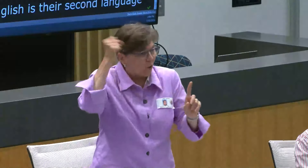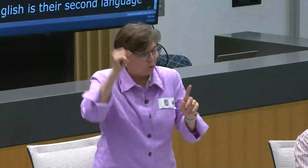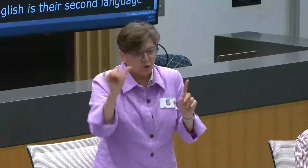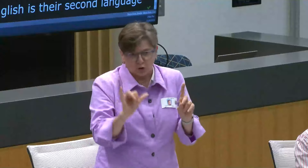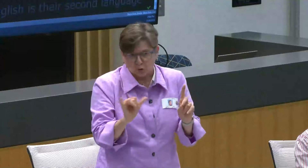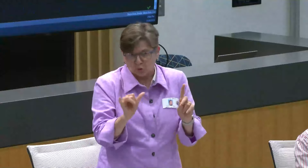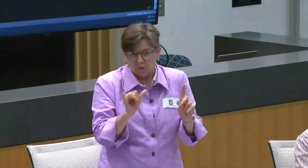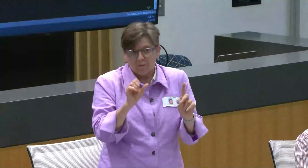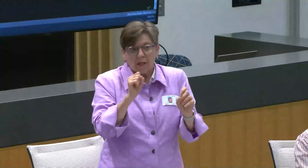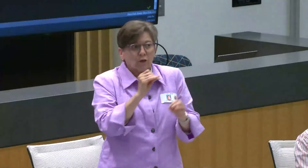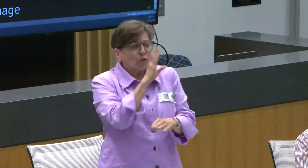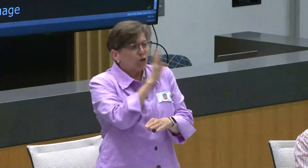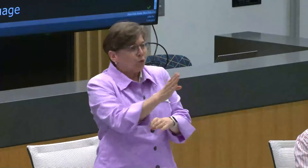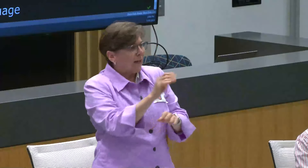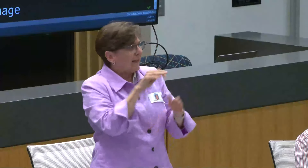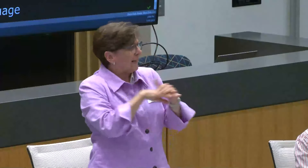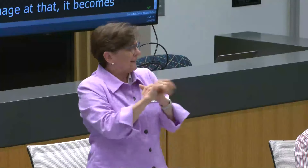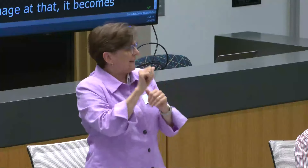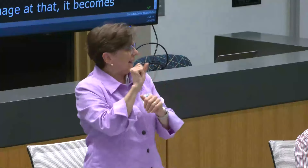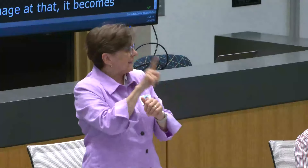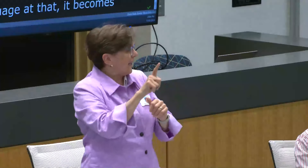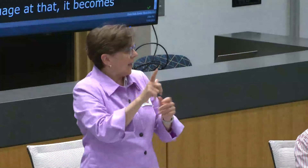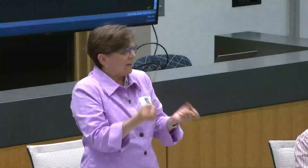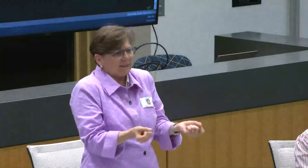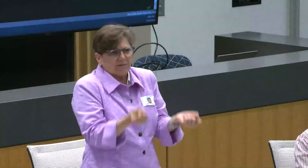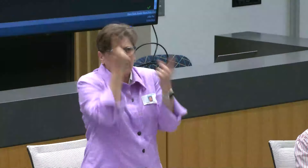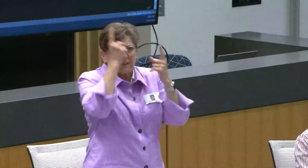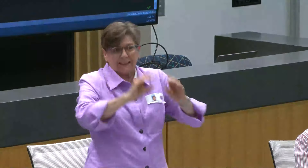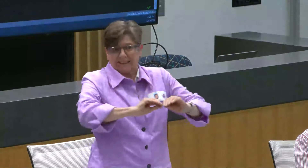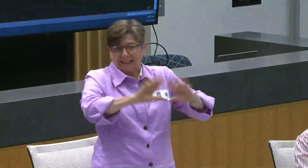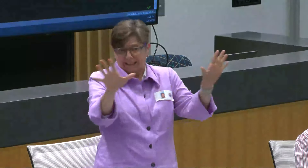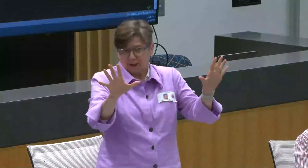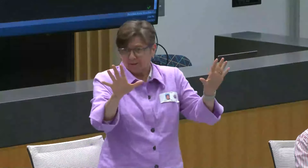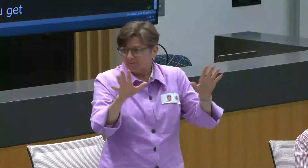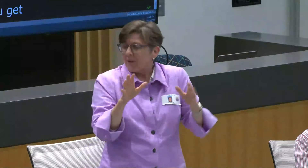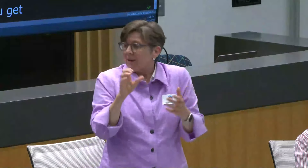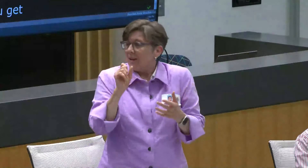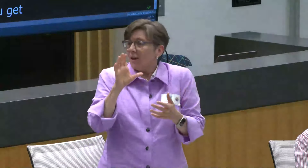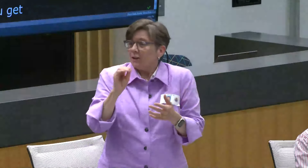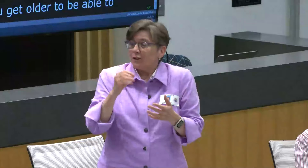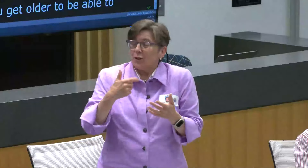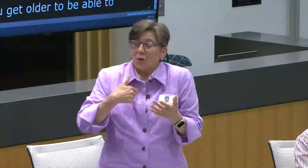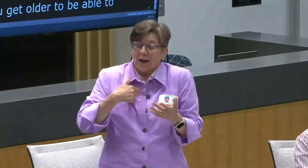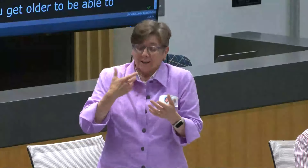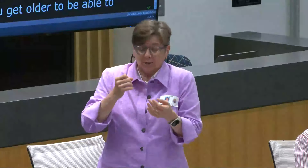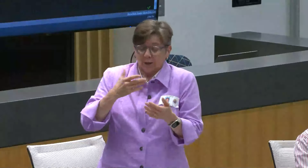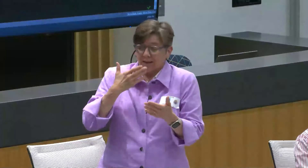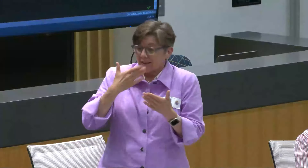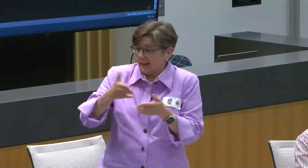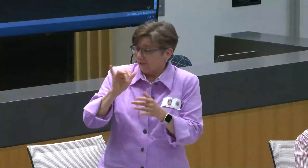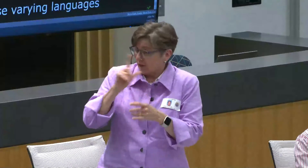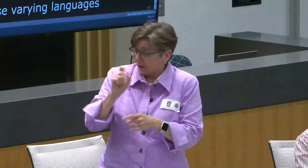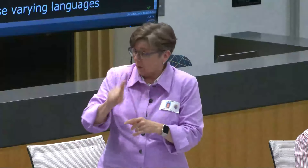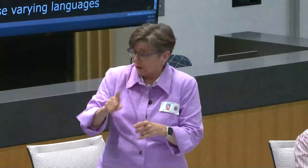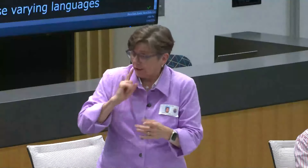DIRECTLY IN AMERICAN SIGN LANGUAGE, IT'S ACTUALLY MORE EFFECTIVE. BECAUSE IF ENGLISH IS THEIR SECOND LANGUAGE OR THIRD